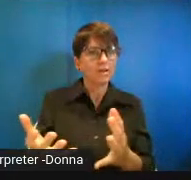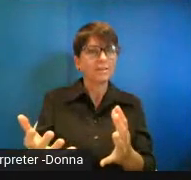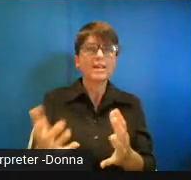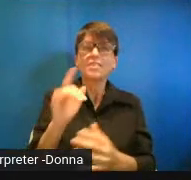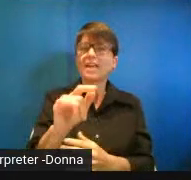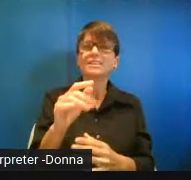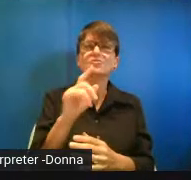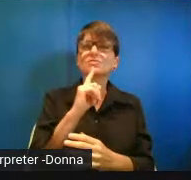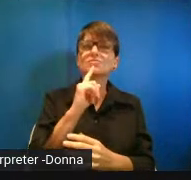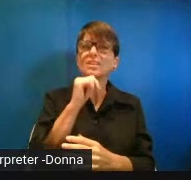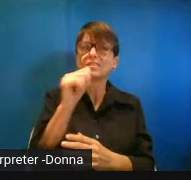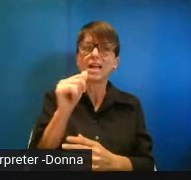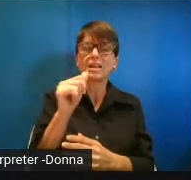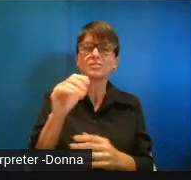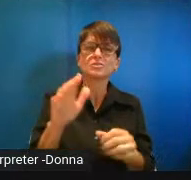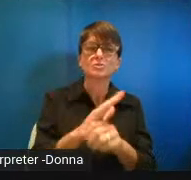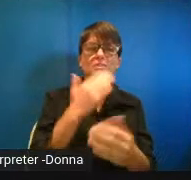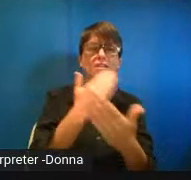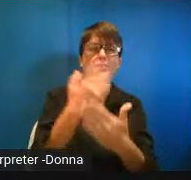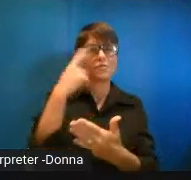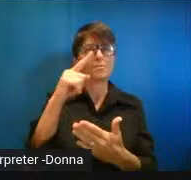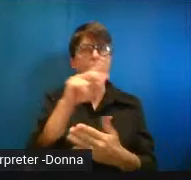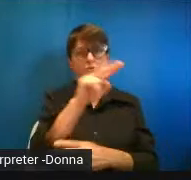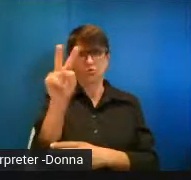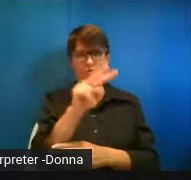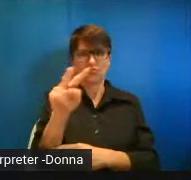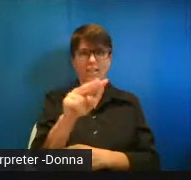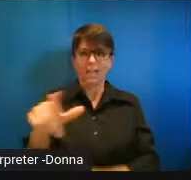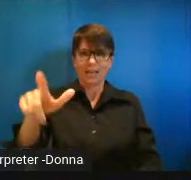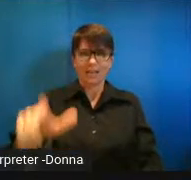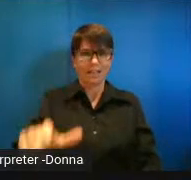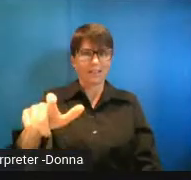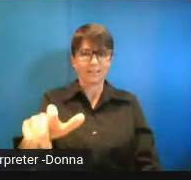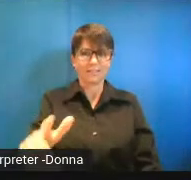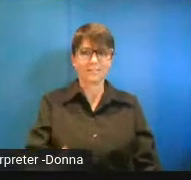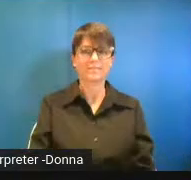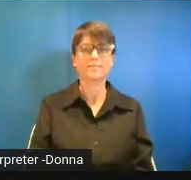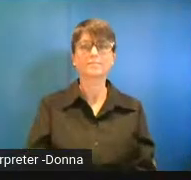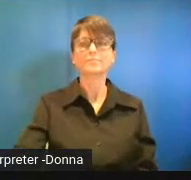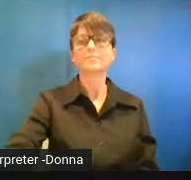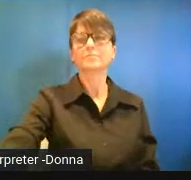What are you going to convert? Is hardly there long enough for me to actually read and then